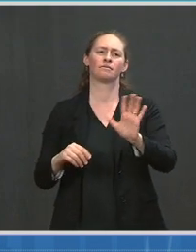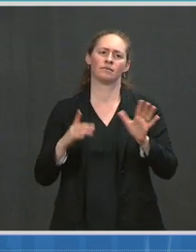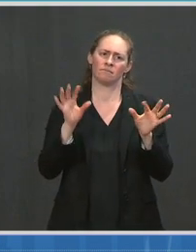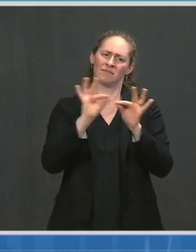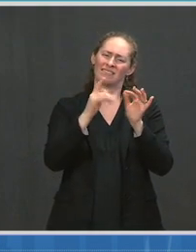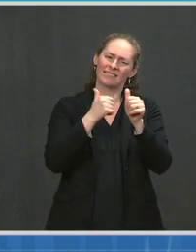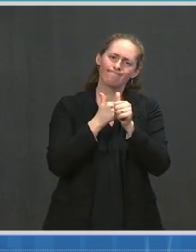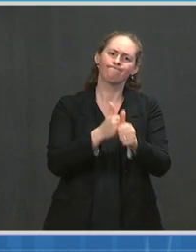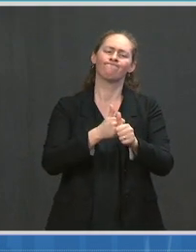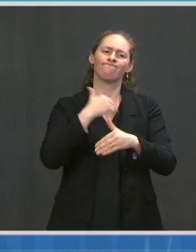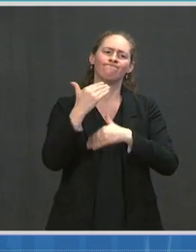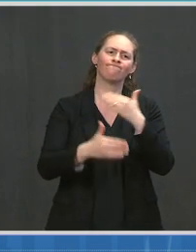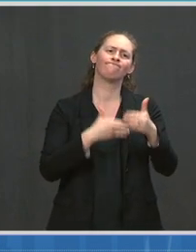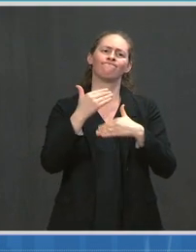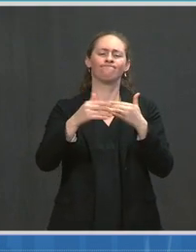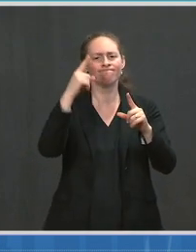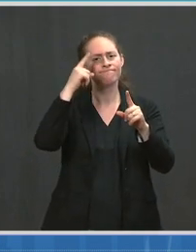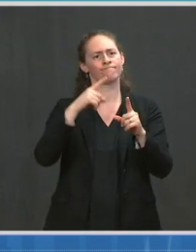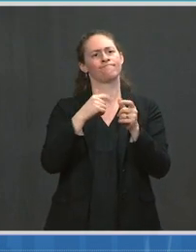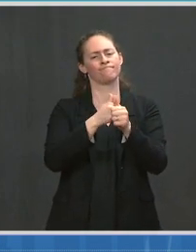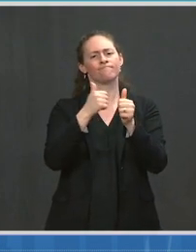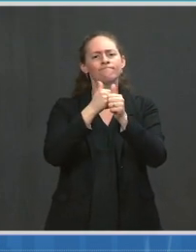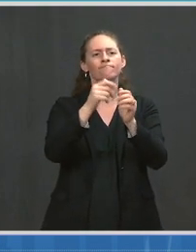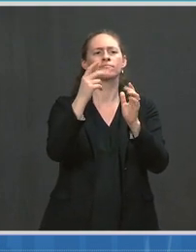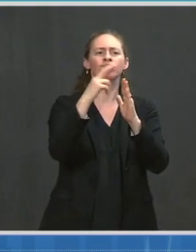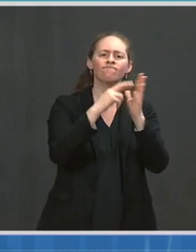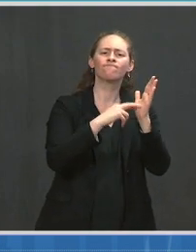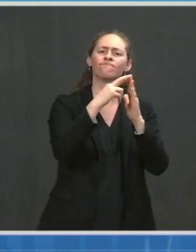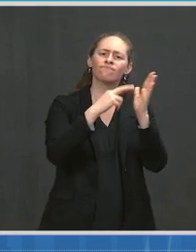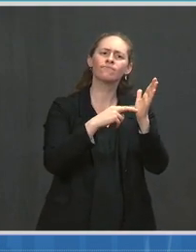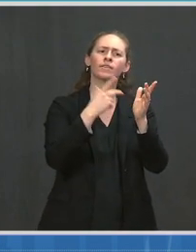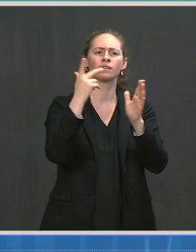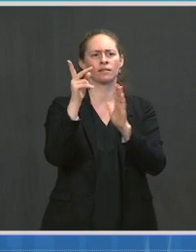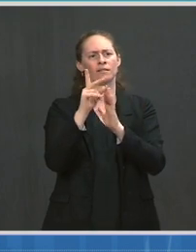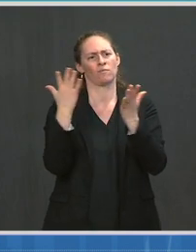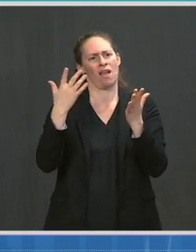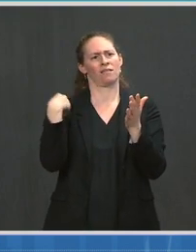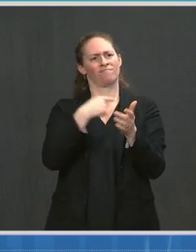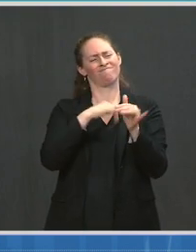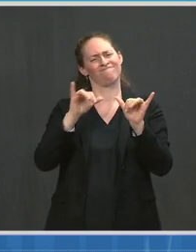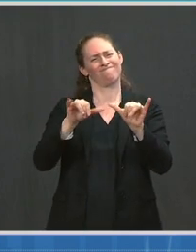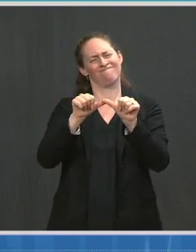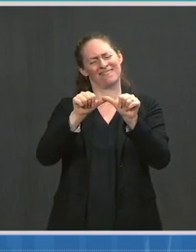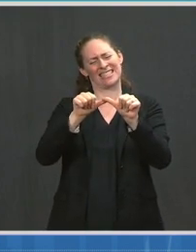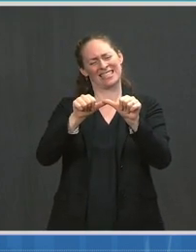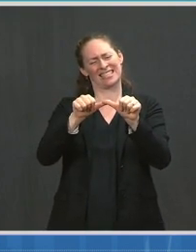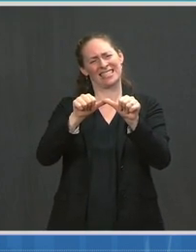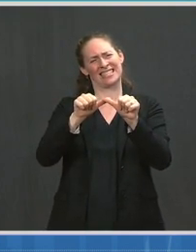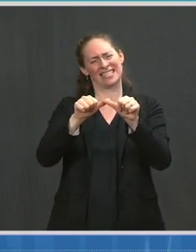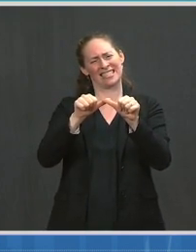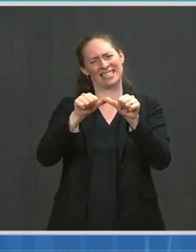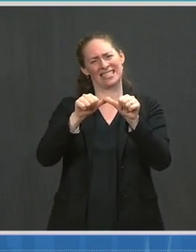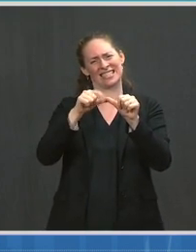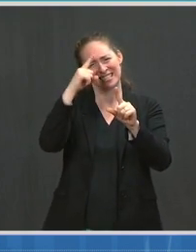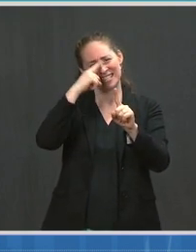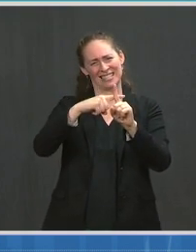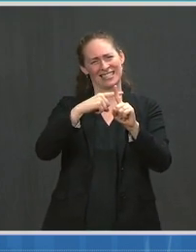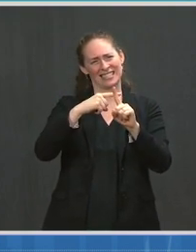follow the public health measures, and get vaccinated as soon as it is your turn. So thank you for joining the briefing.